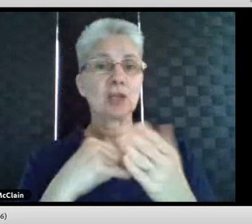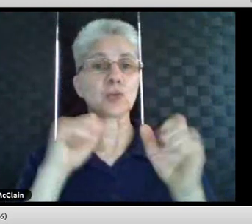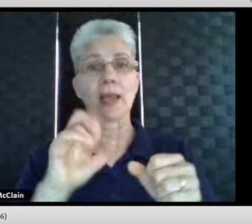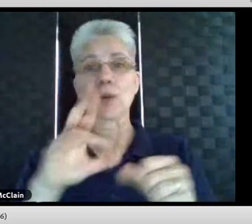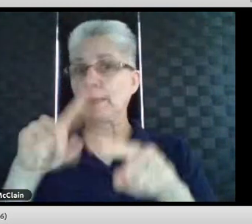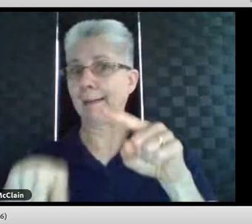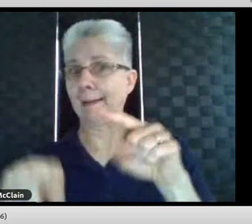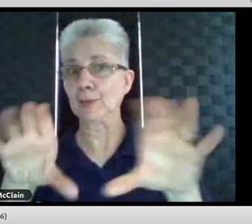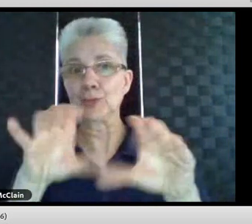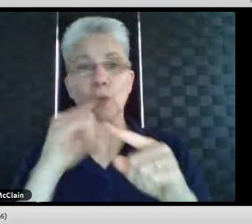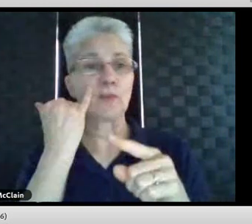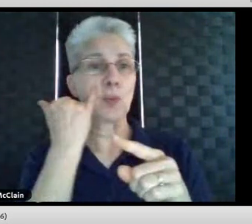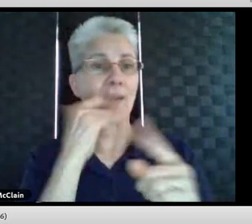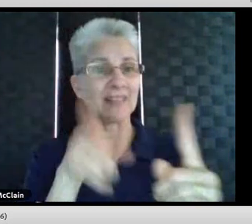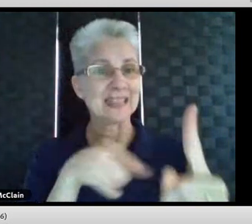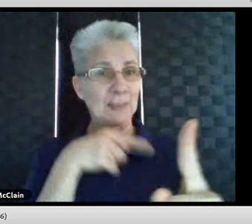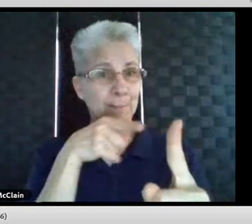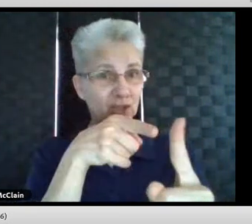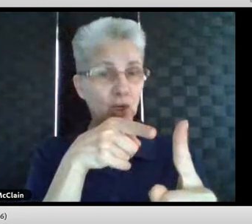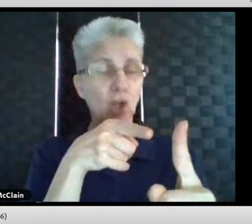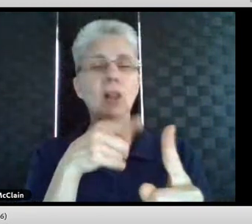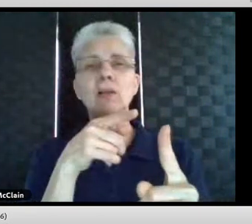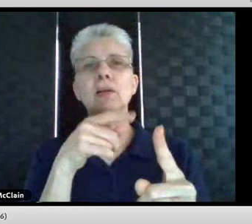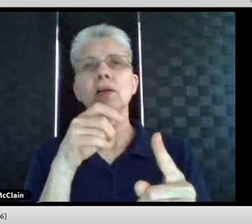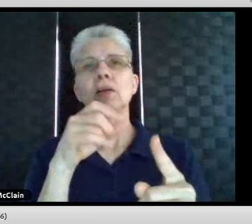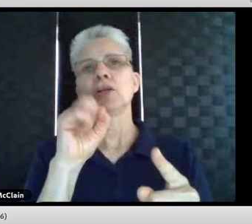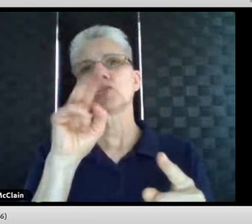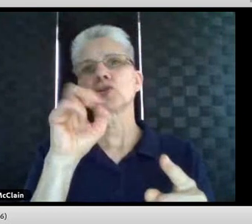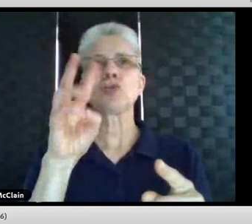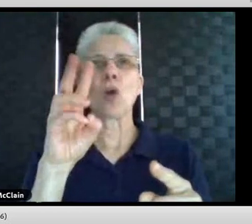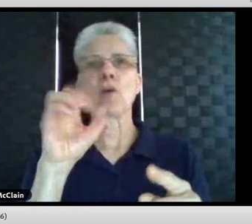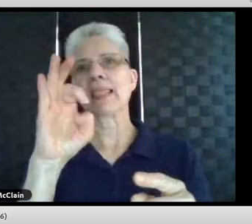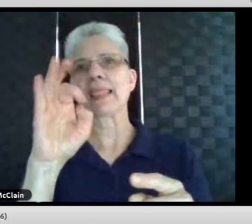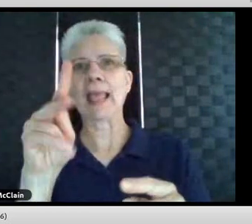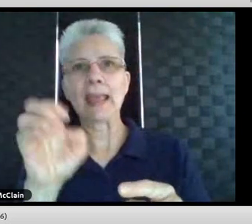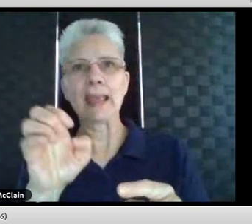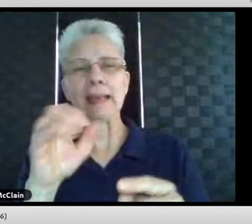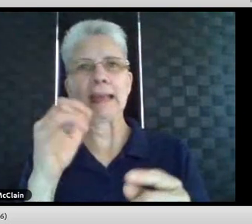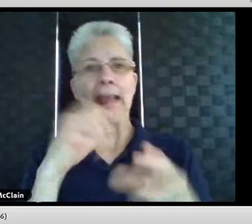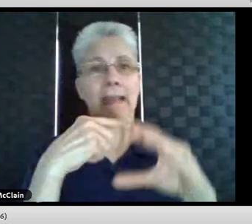so if you have a special-snowflake e-mail, that's something to consider,